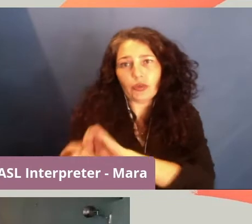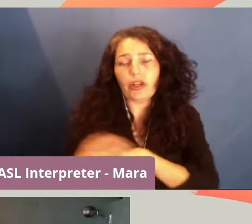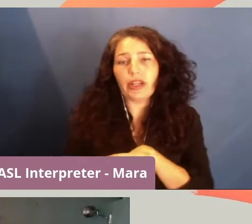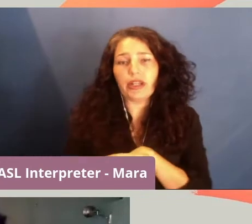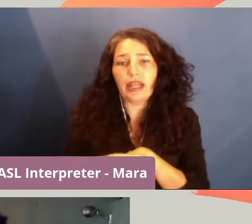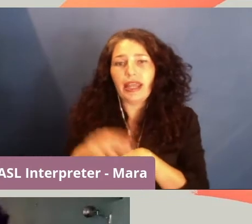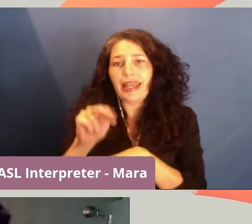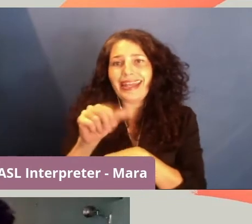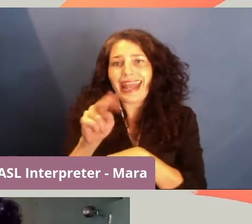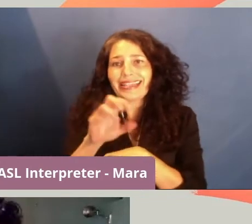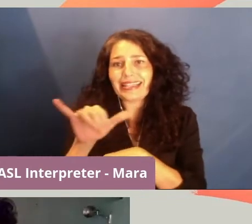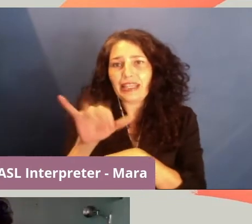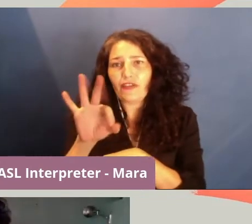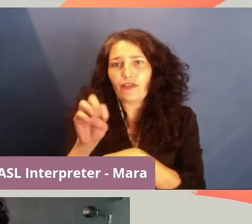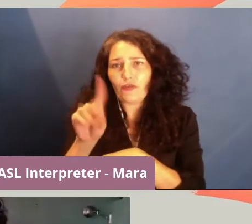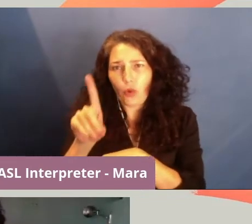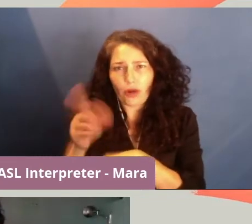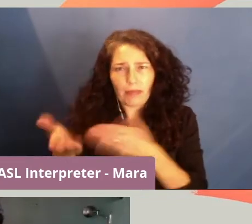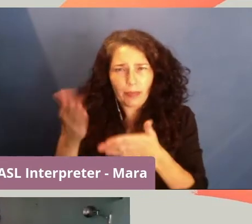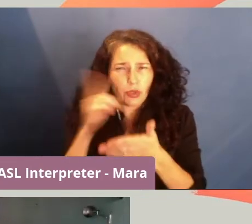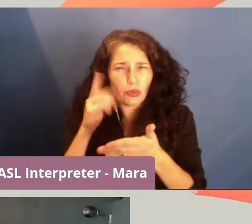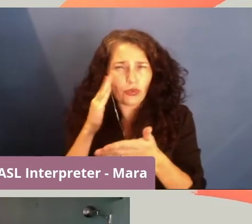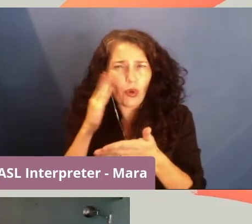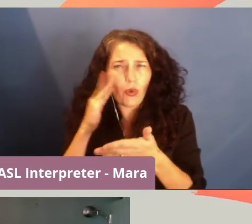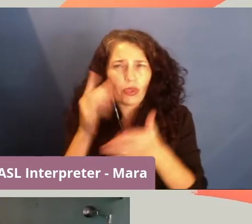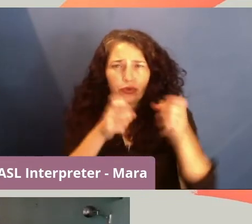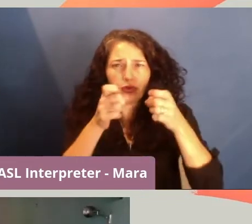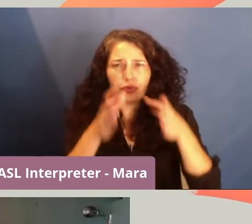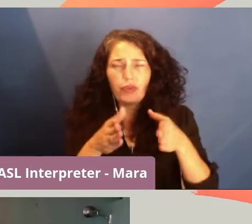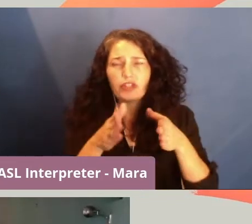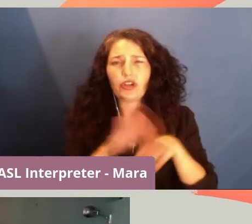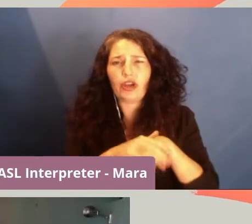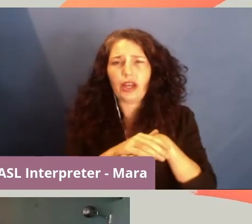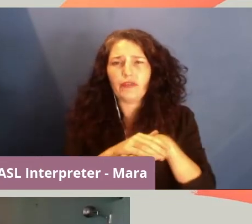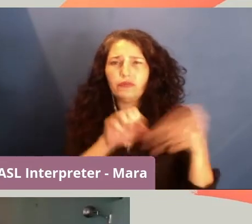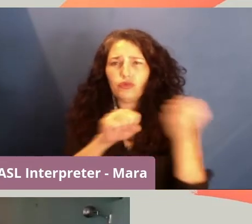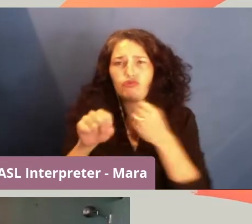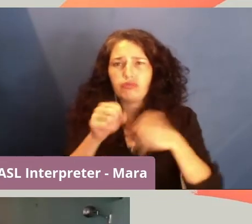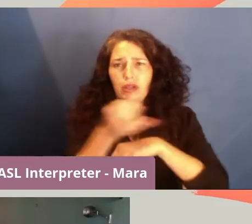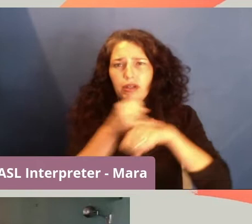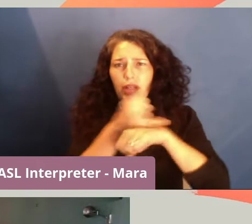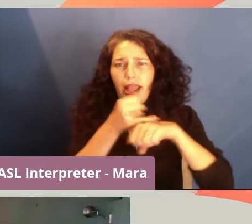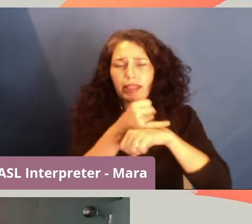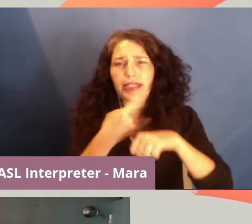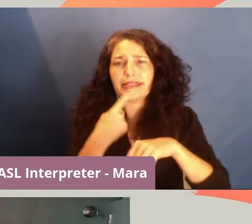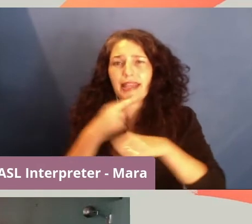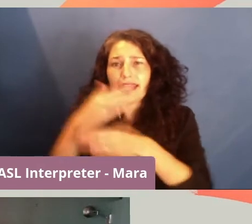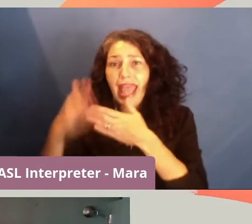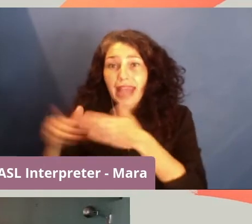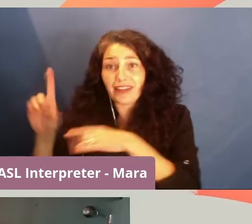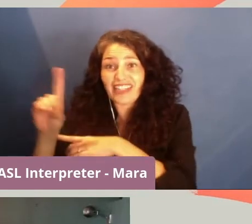which I'm sure most of you know, towards the end of "Disclosure", he says, "We cannot be a better society